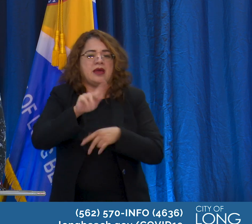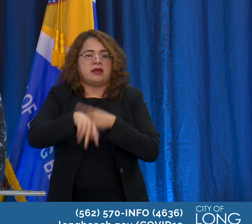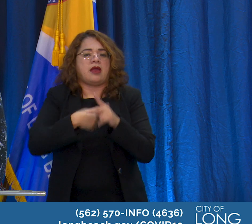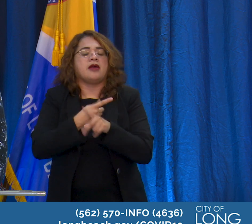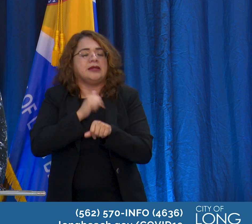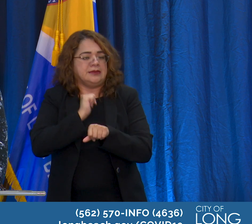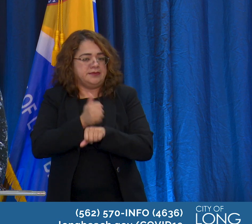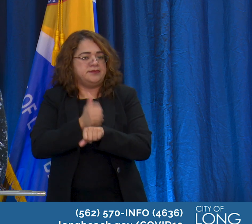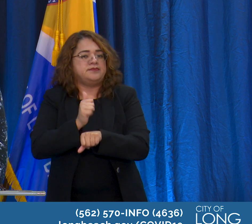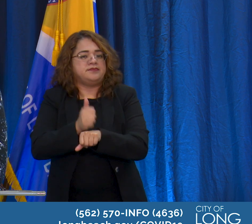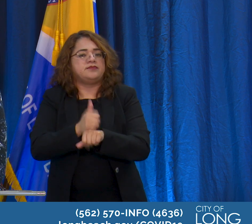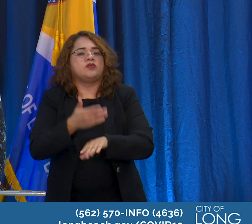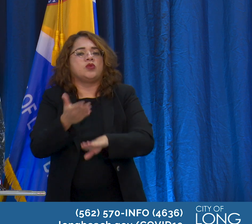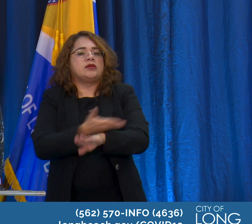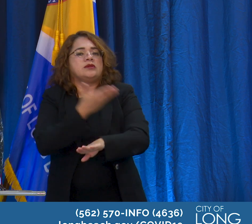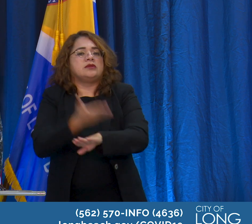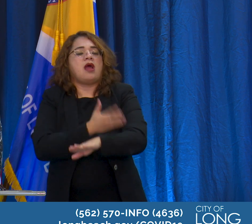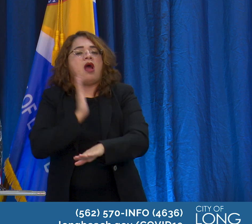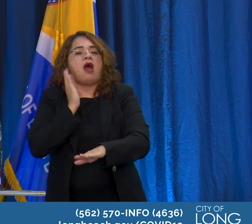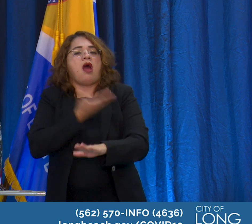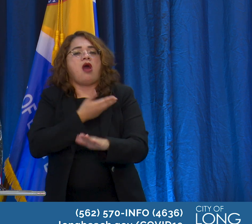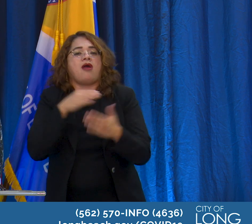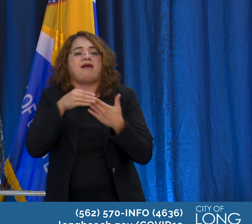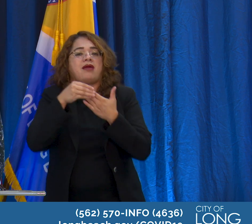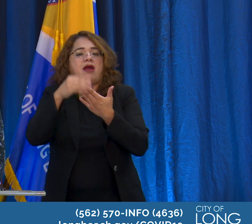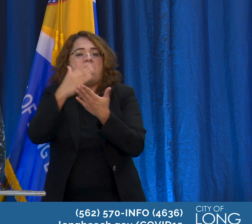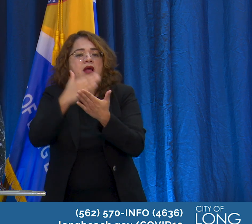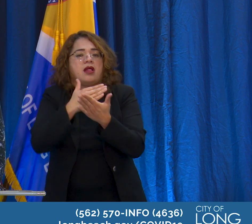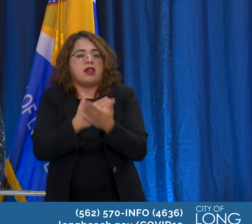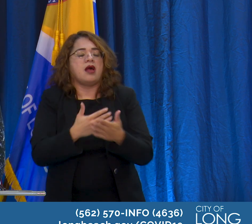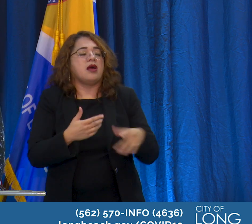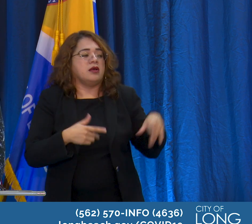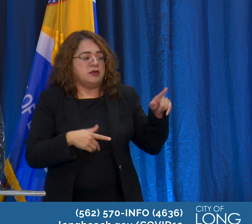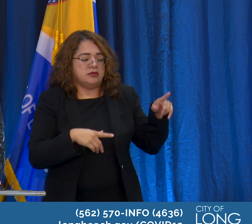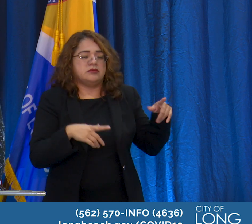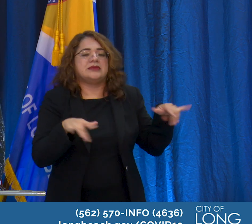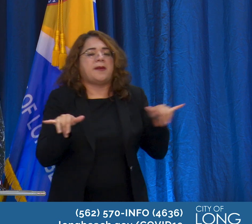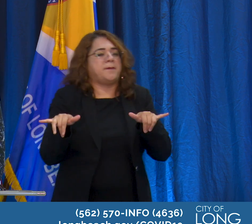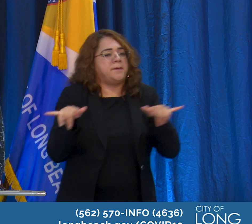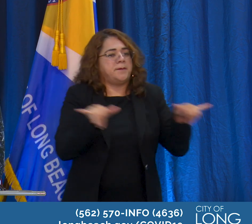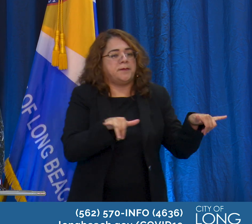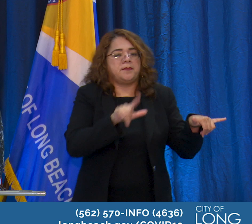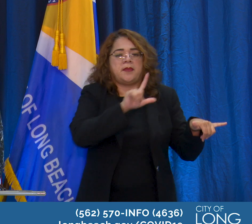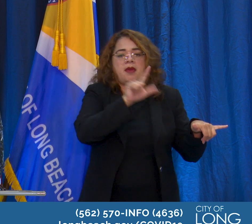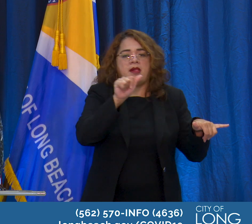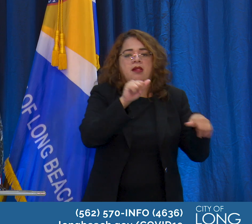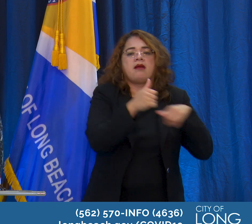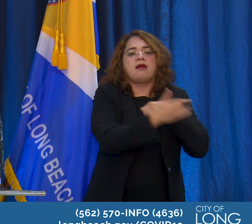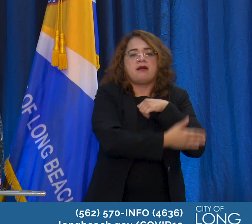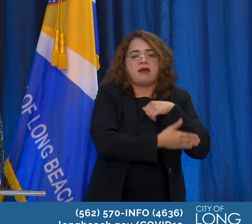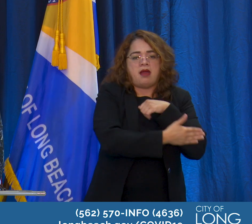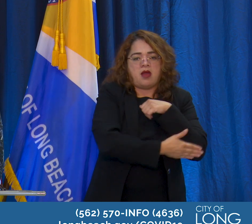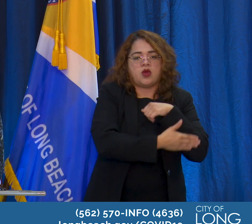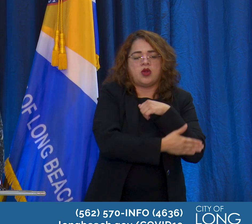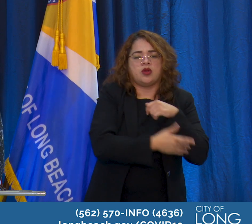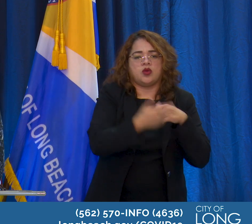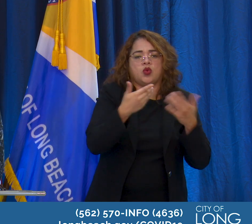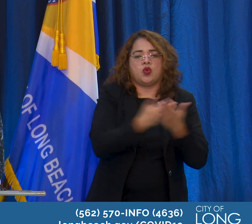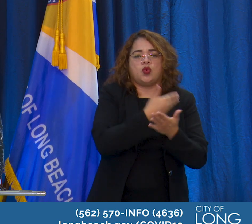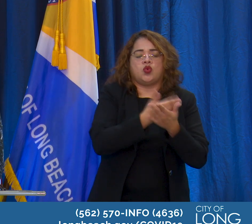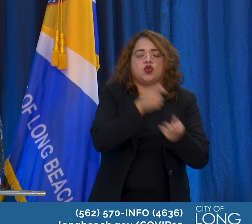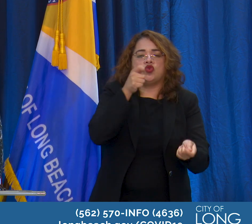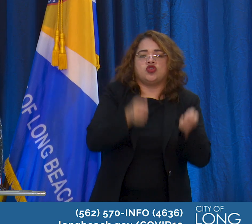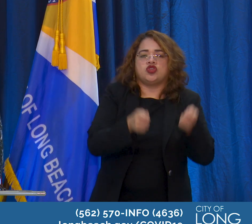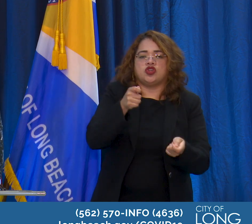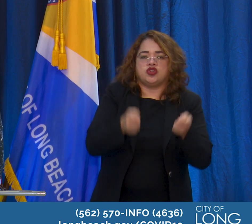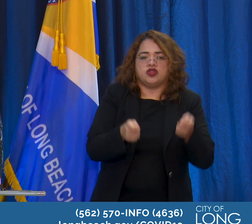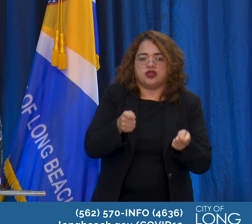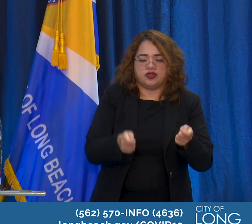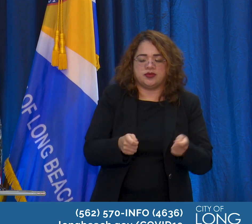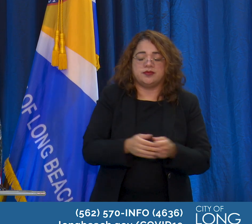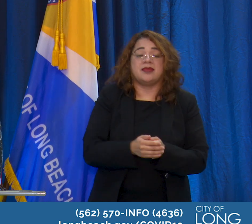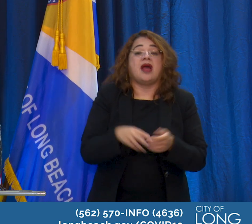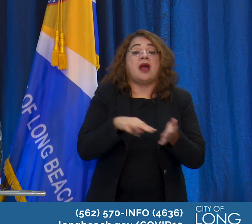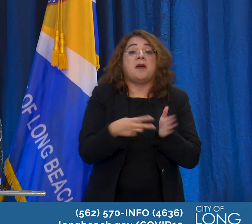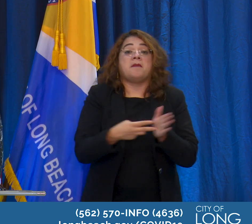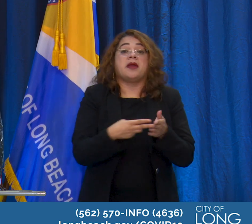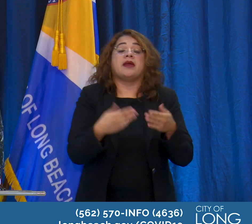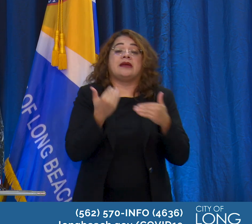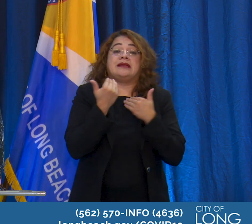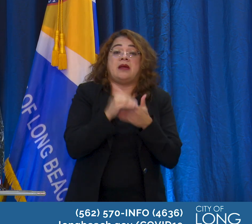So we are updating our protocols to reflect that, the, the expansion of the, those in